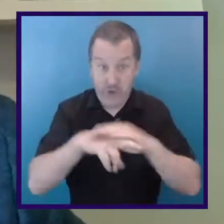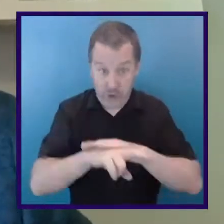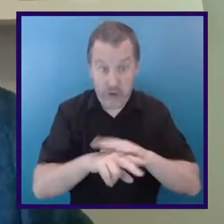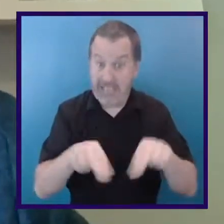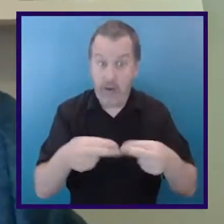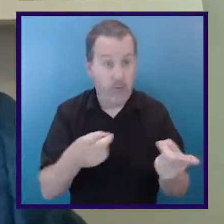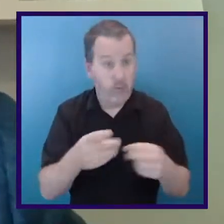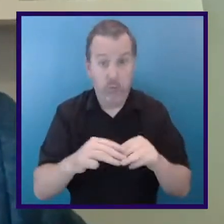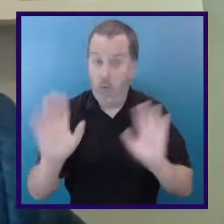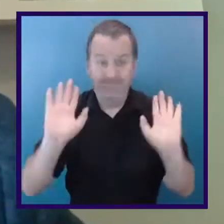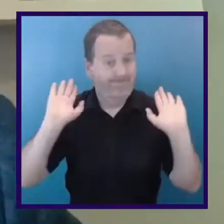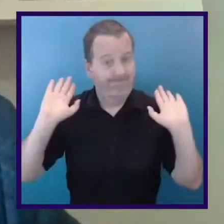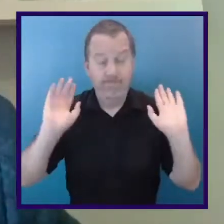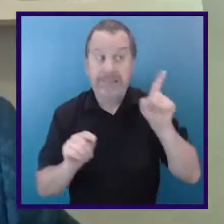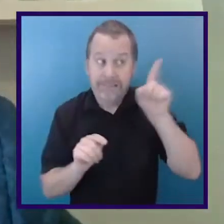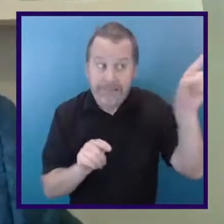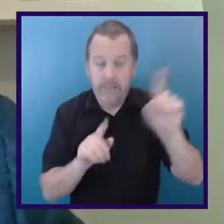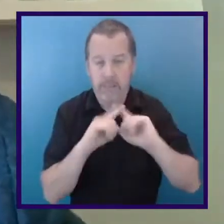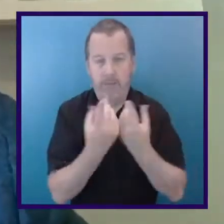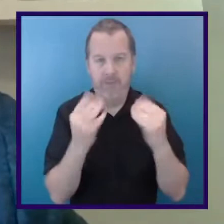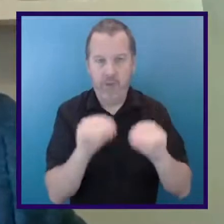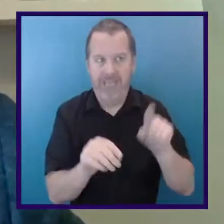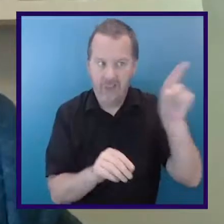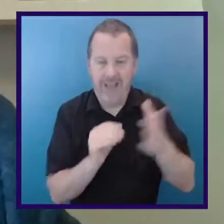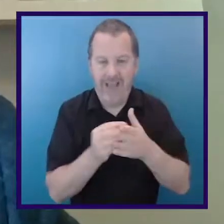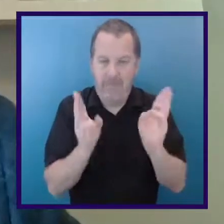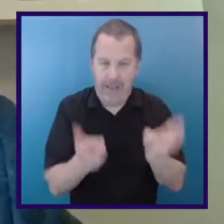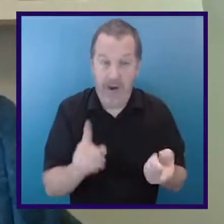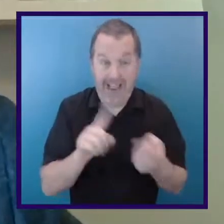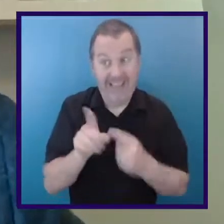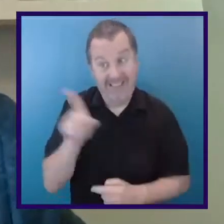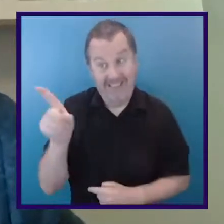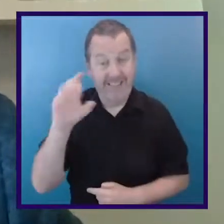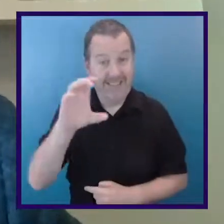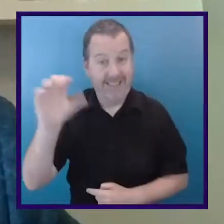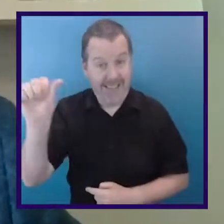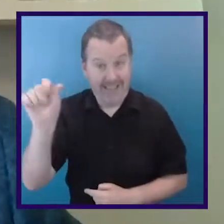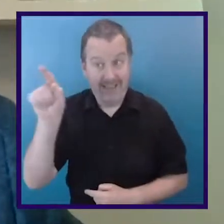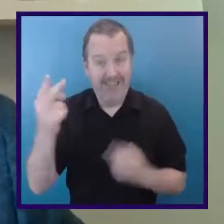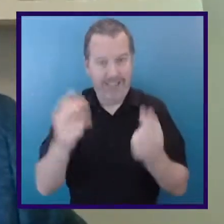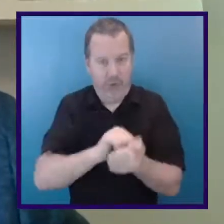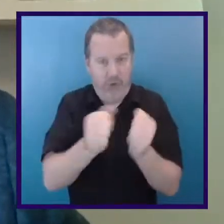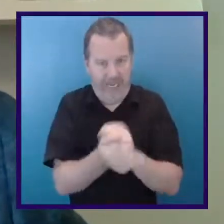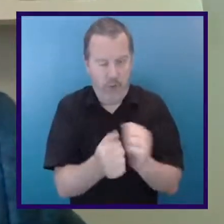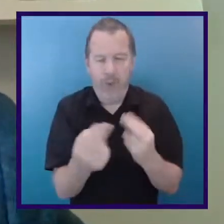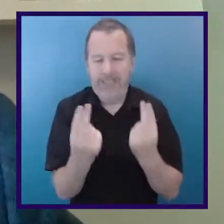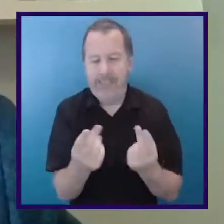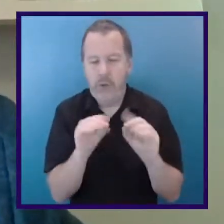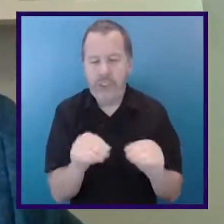The teachers can't do anymore. The power lies with the Department of Education, and with CCEA to change what needs to be taught